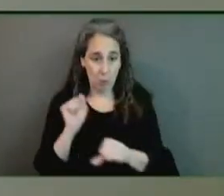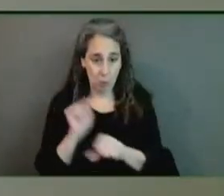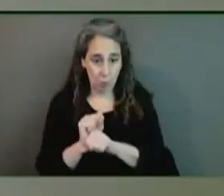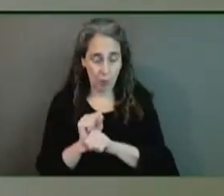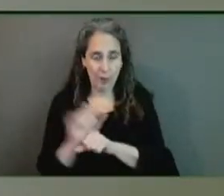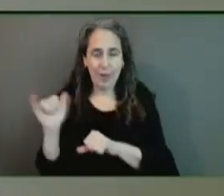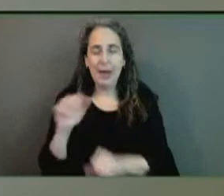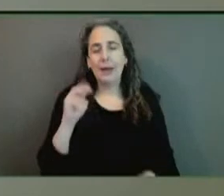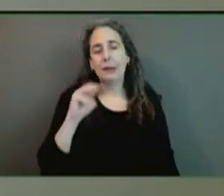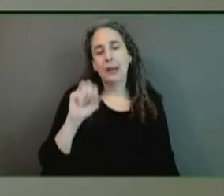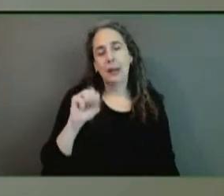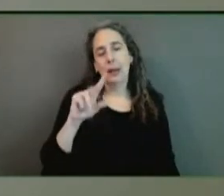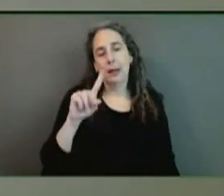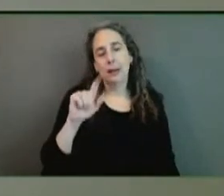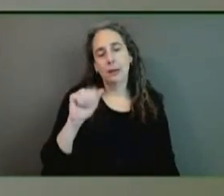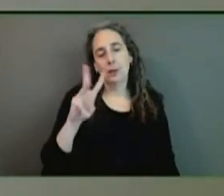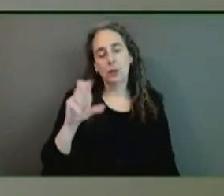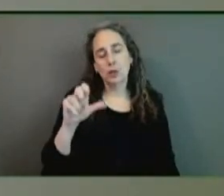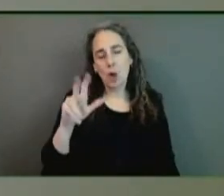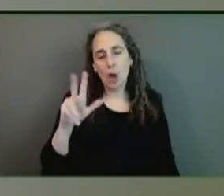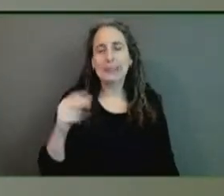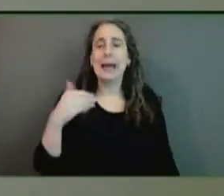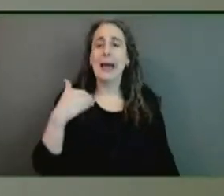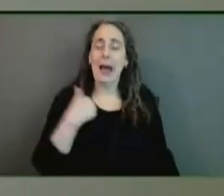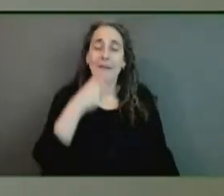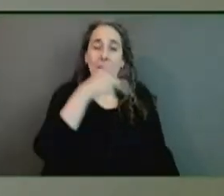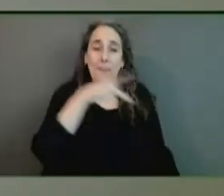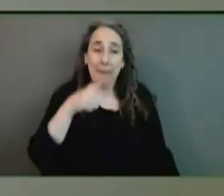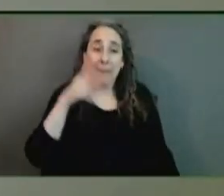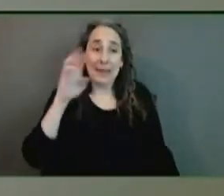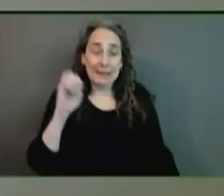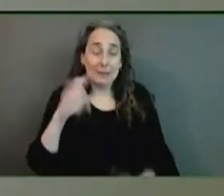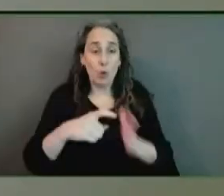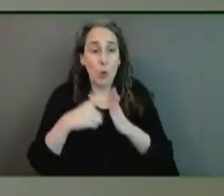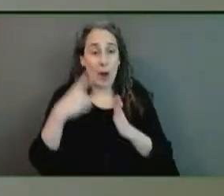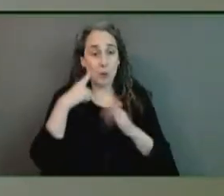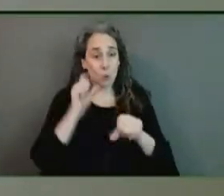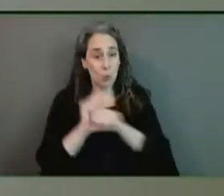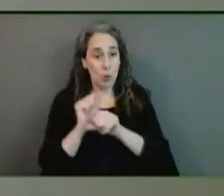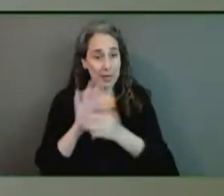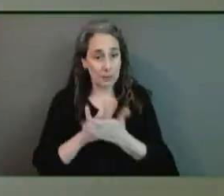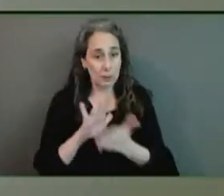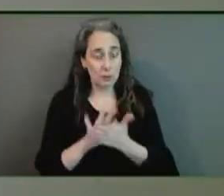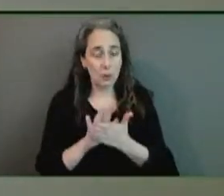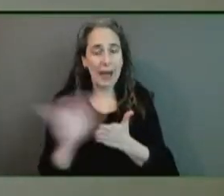sure that employees who a comi in have, as Miss Dawson